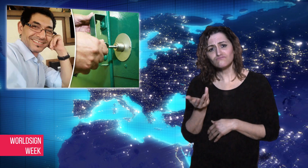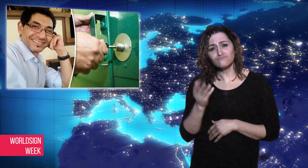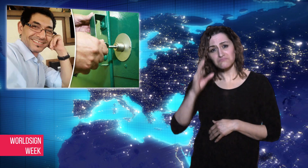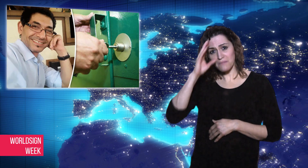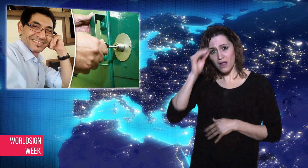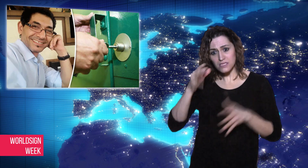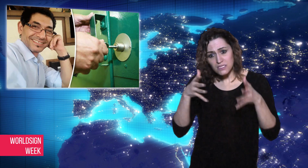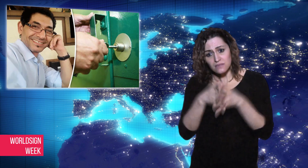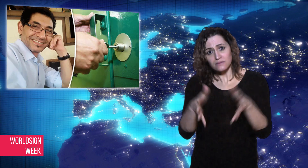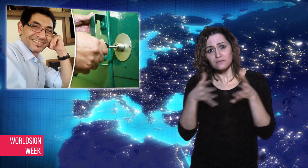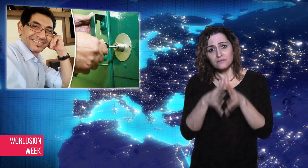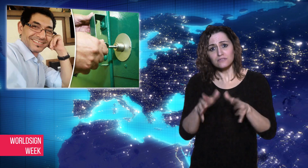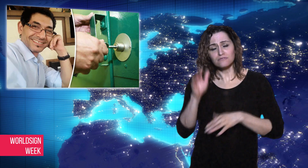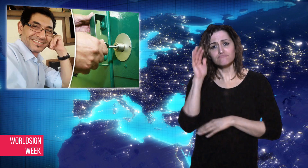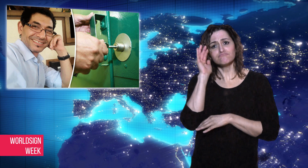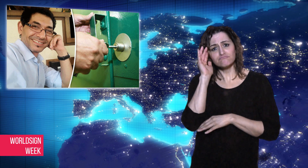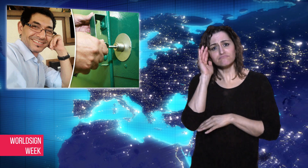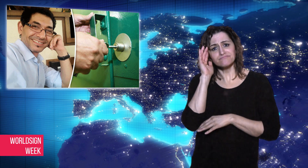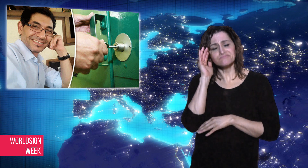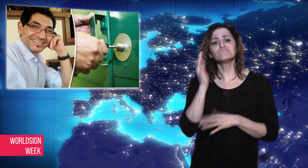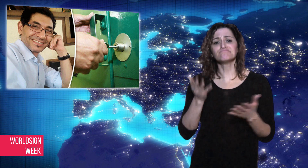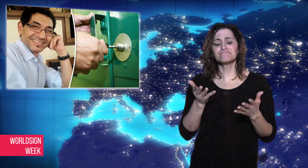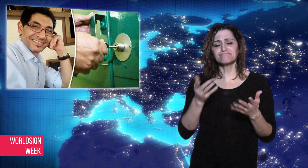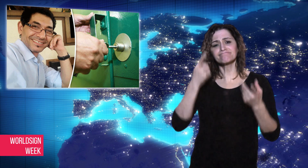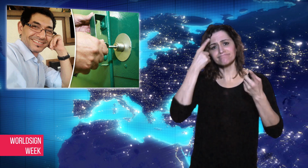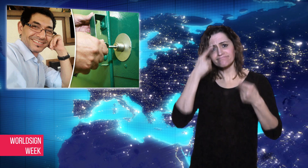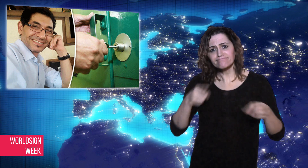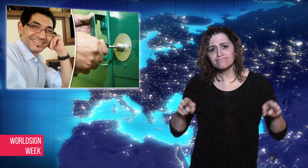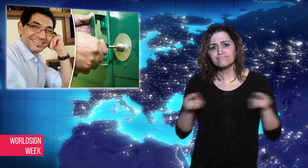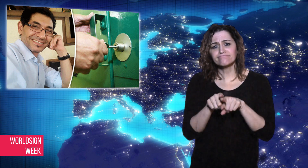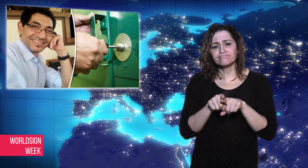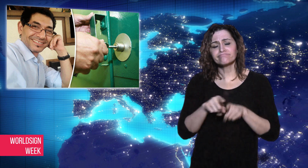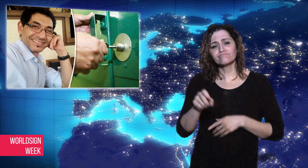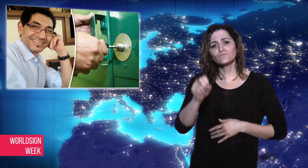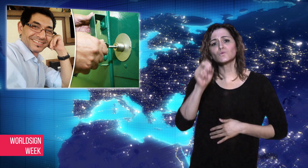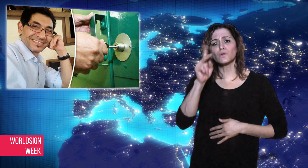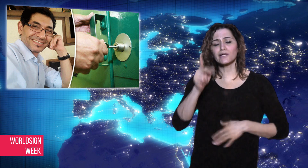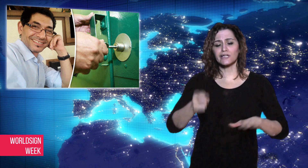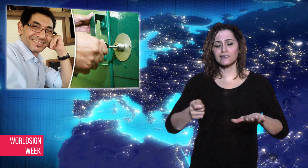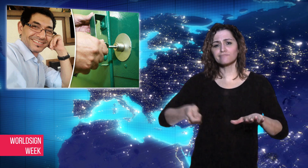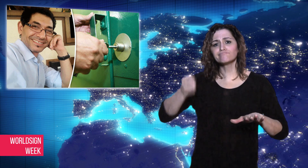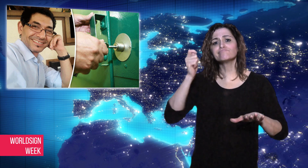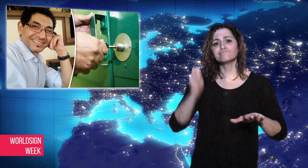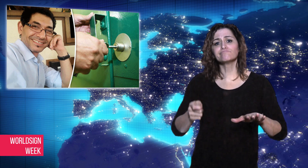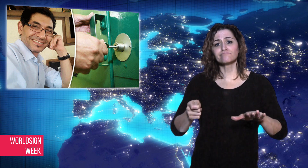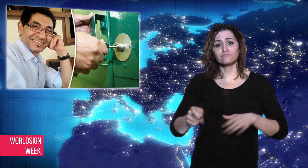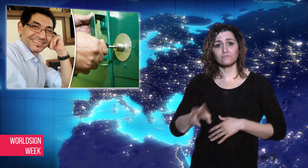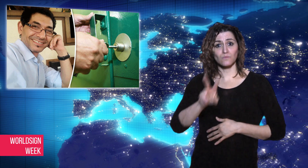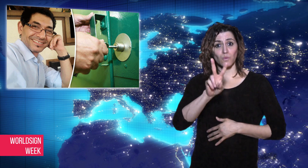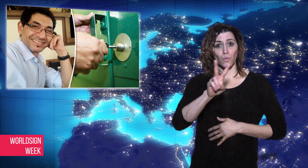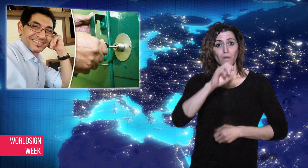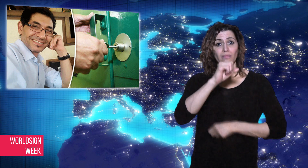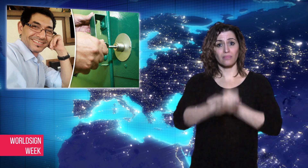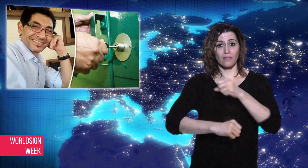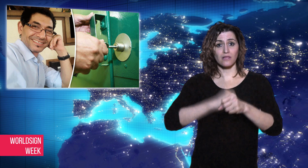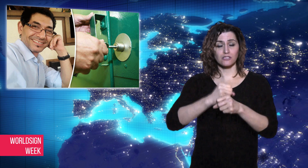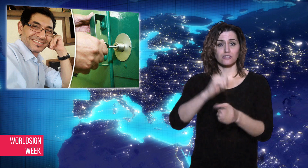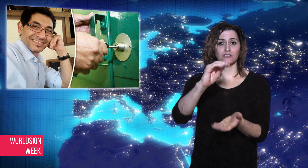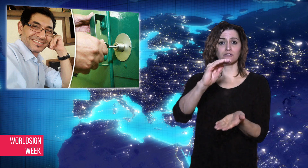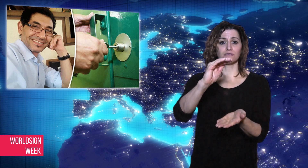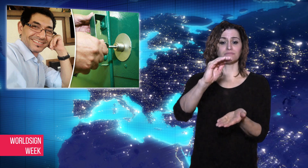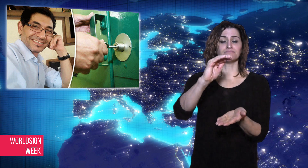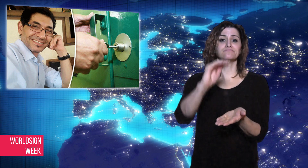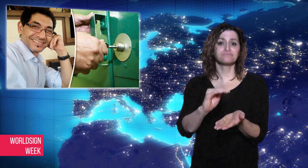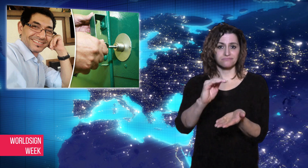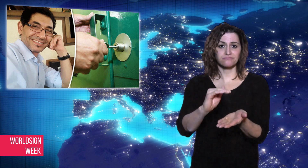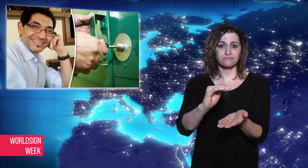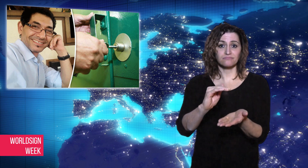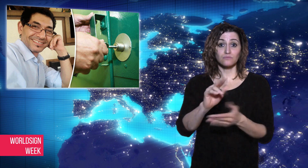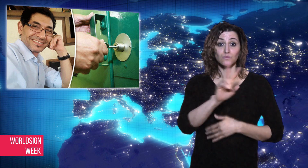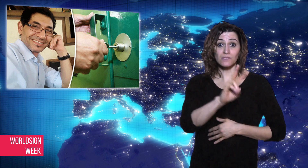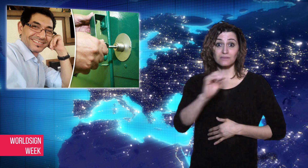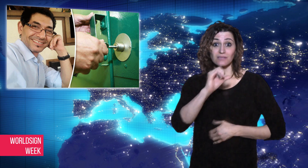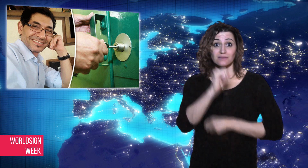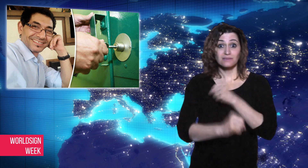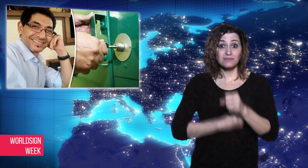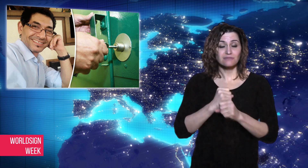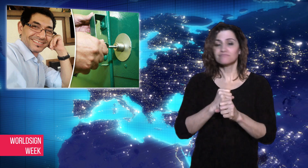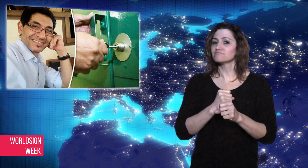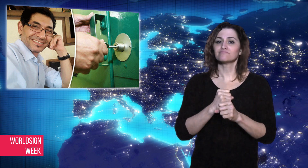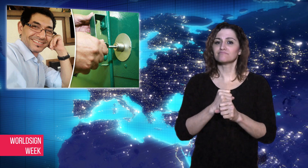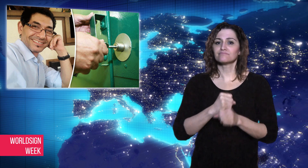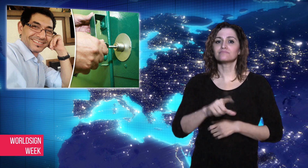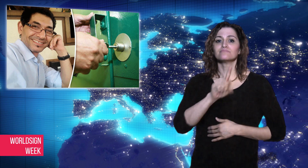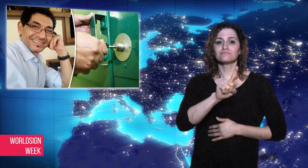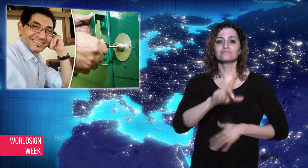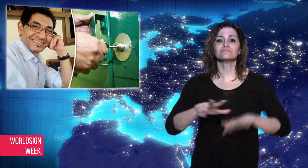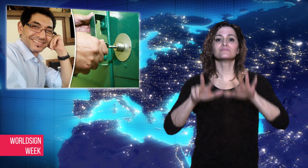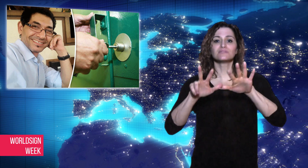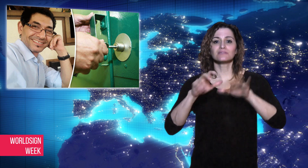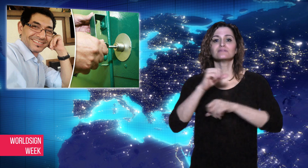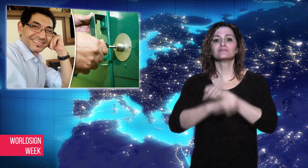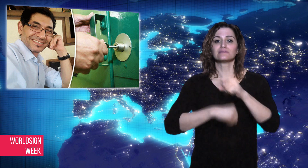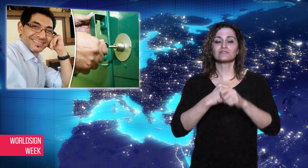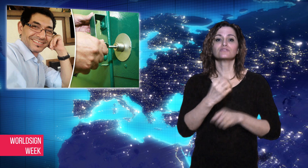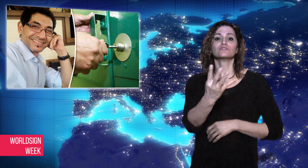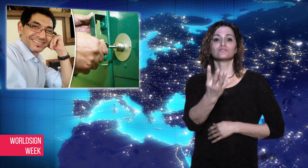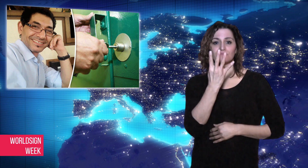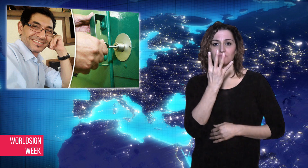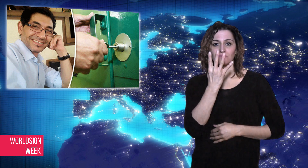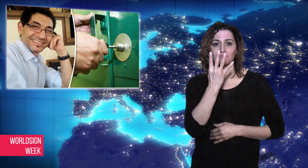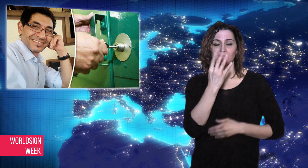sentence by two years.